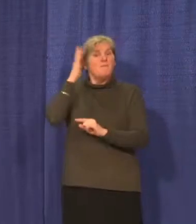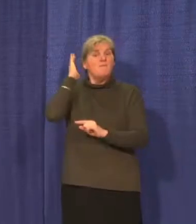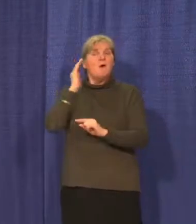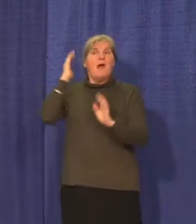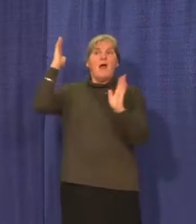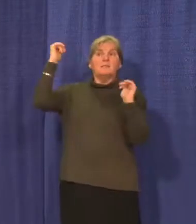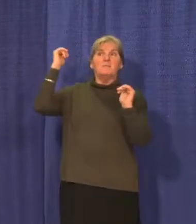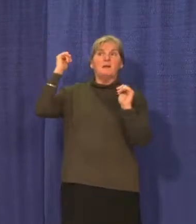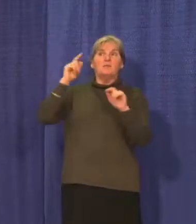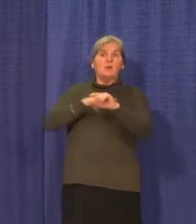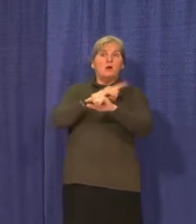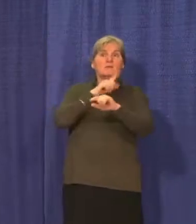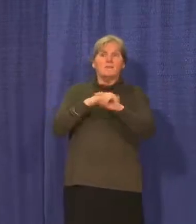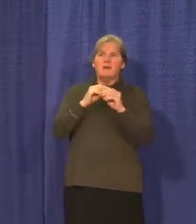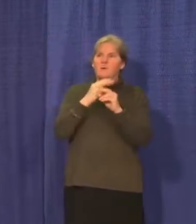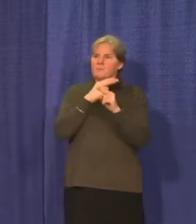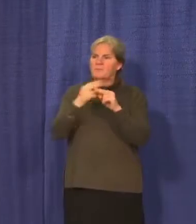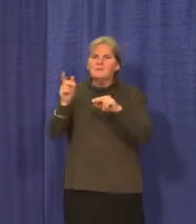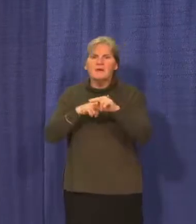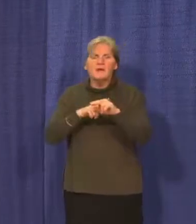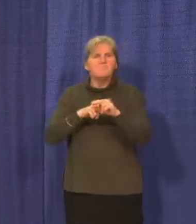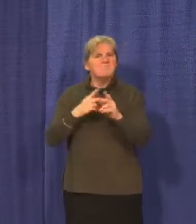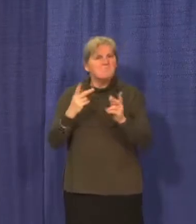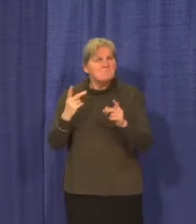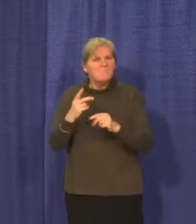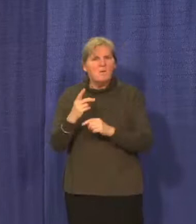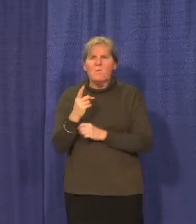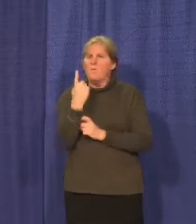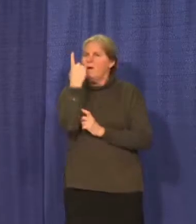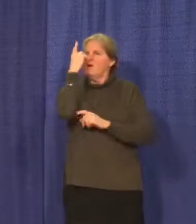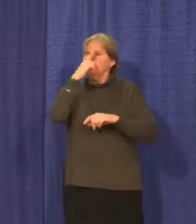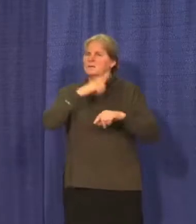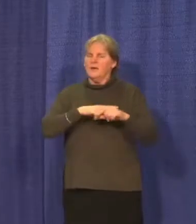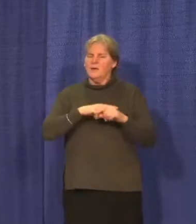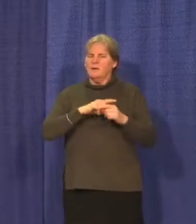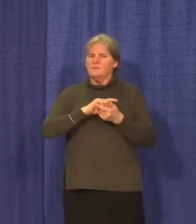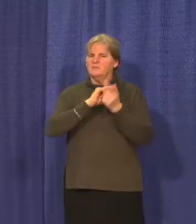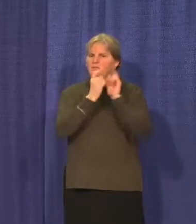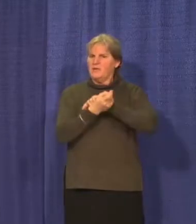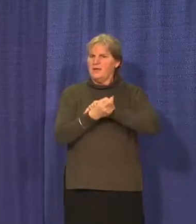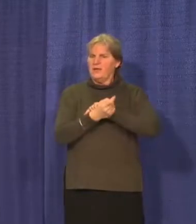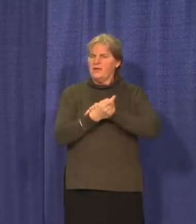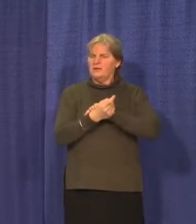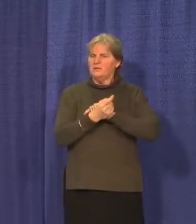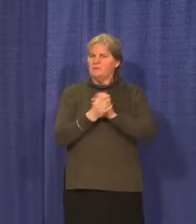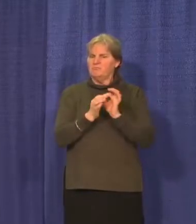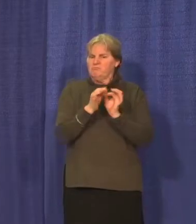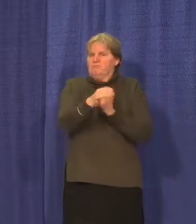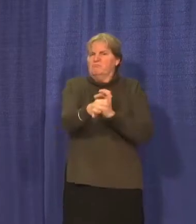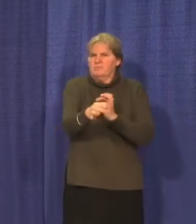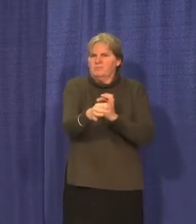The only time we ever heard of delay was the announcement of Pfizer. That's the one time I have really seen a delay in any of